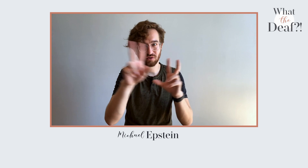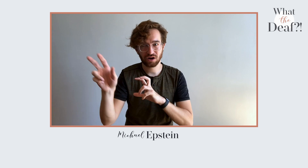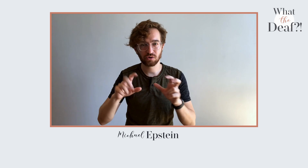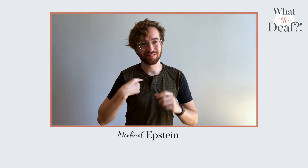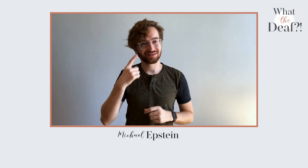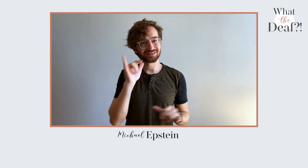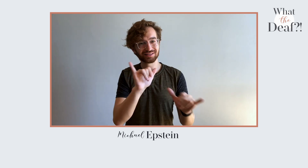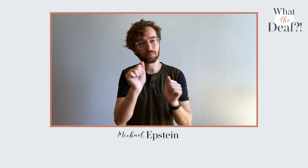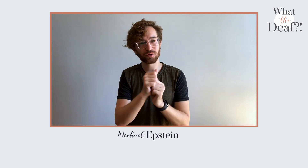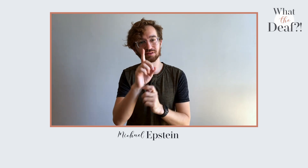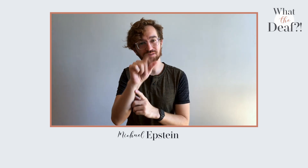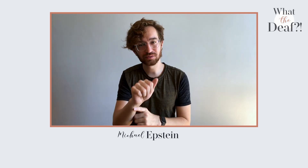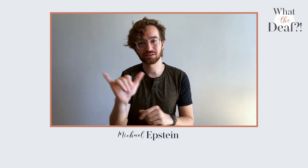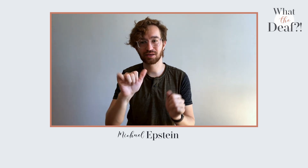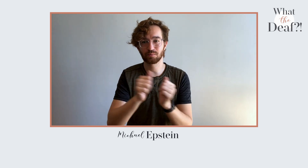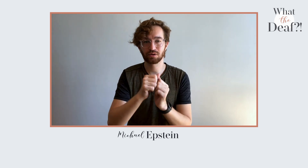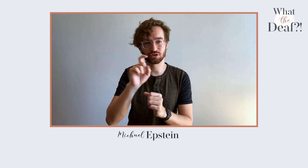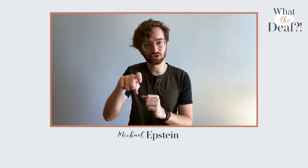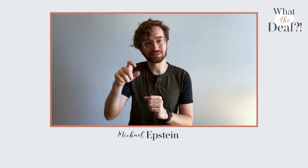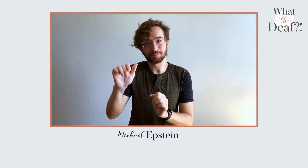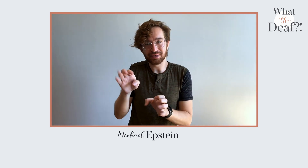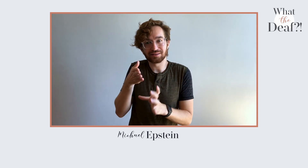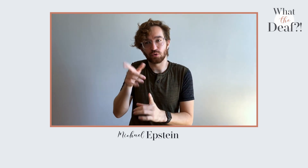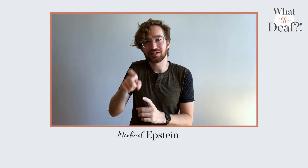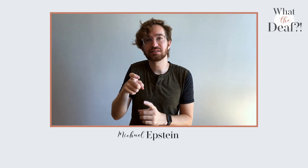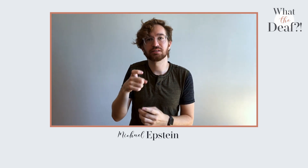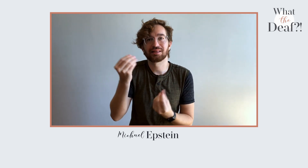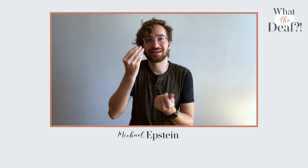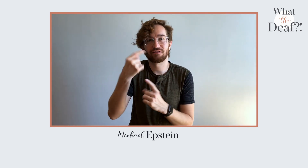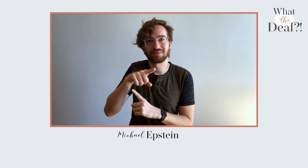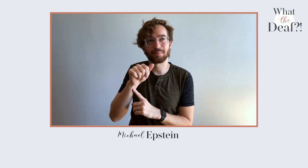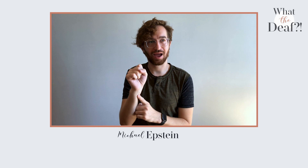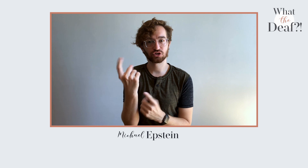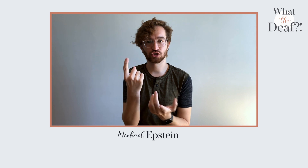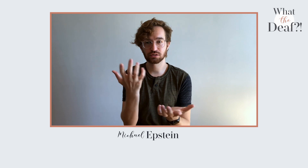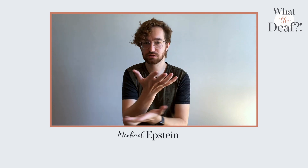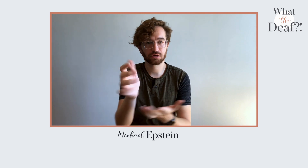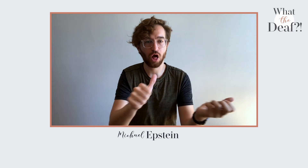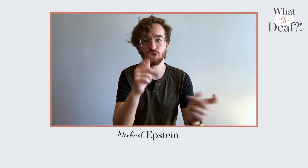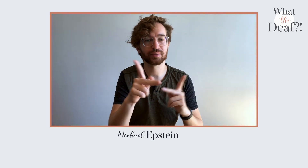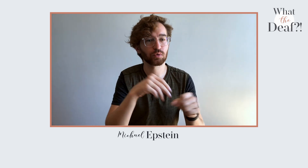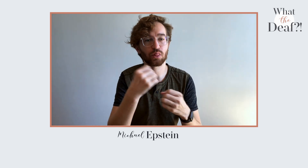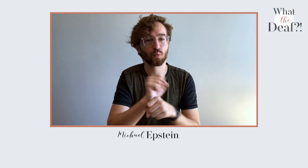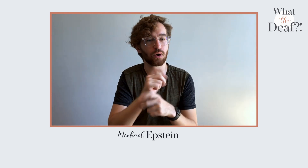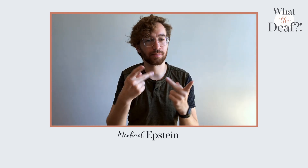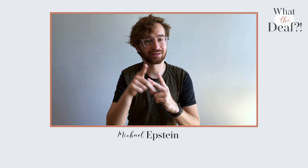And I think the same applies to the disability community. We need to just think of disabled people as other people in the world,